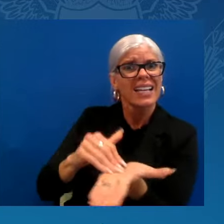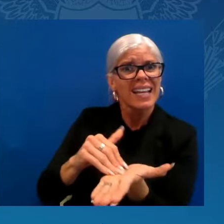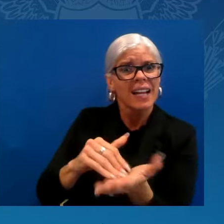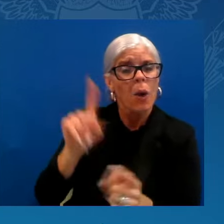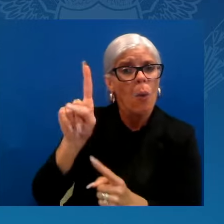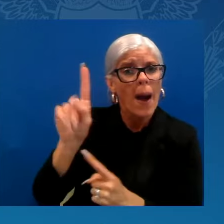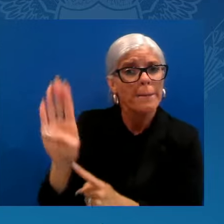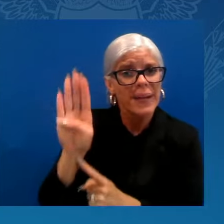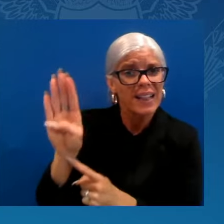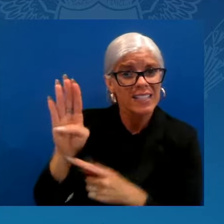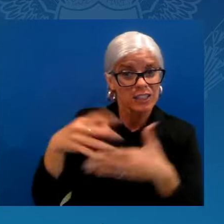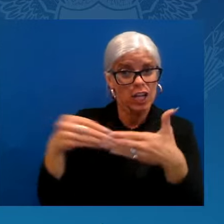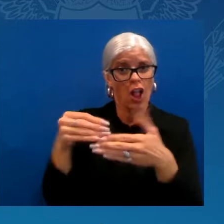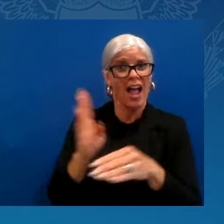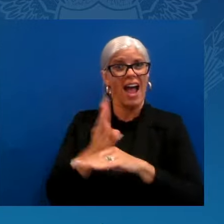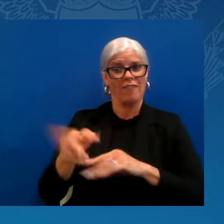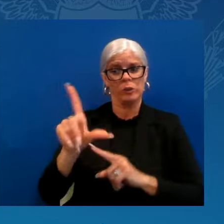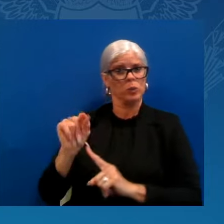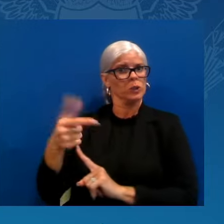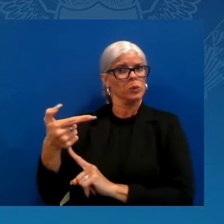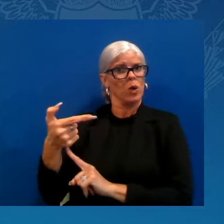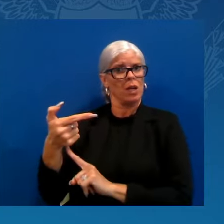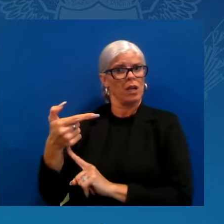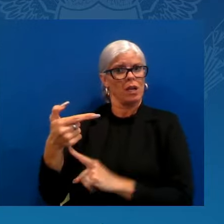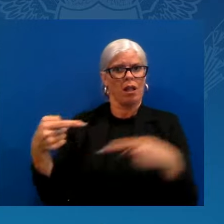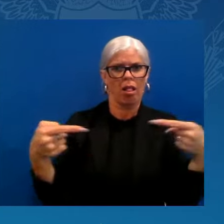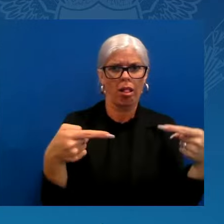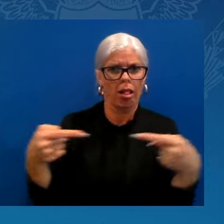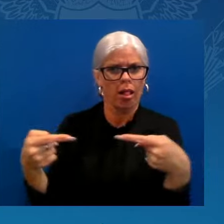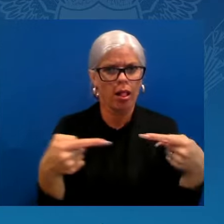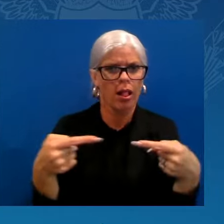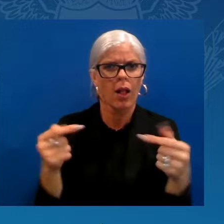And know this whether replenishing Iron Dome,